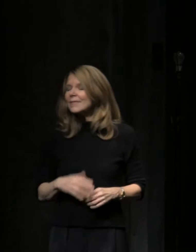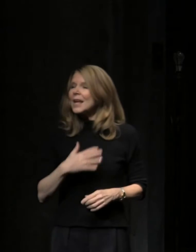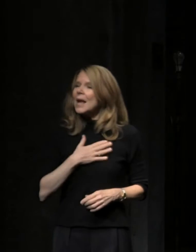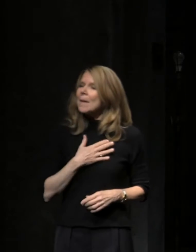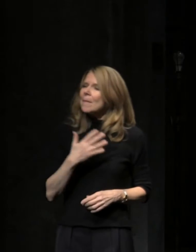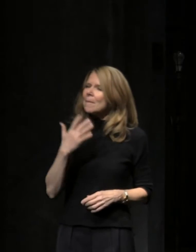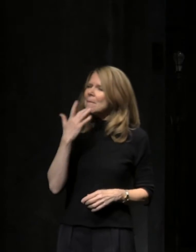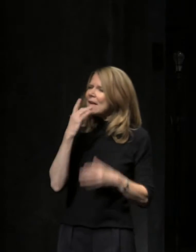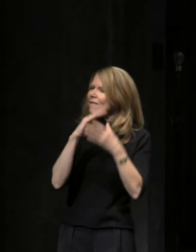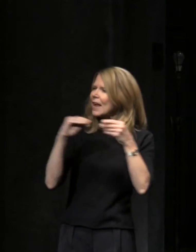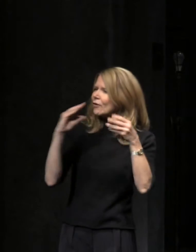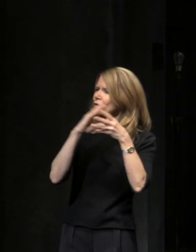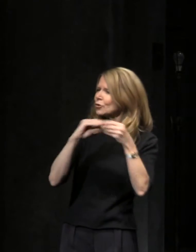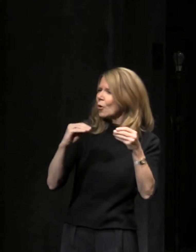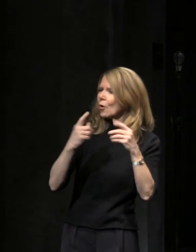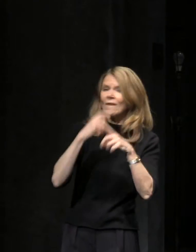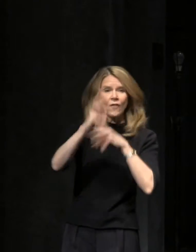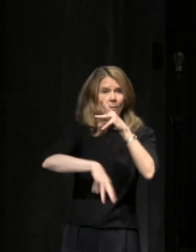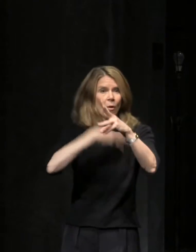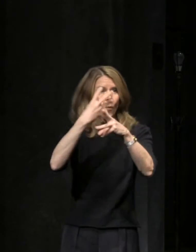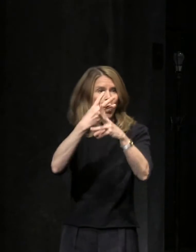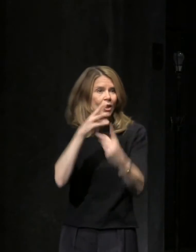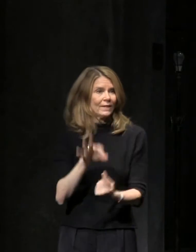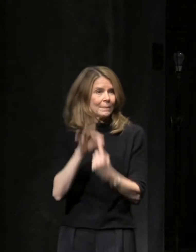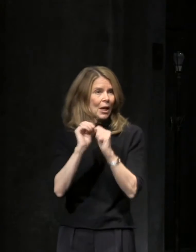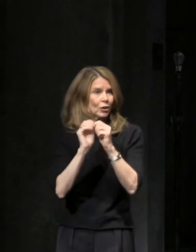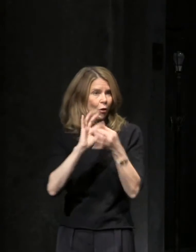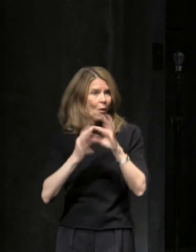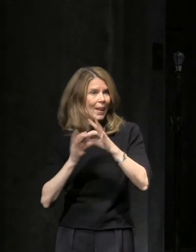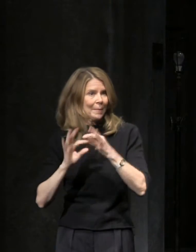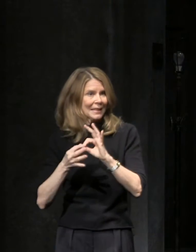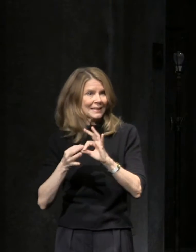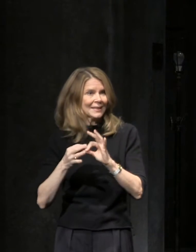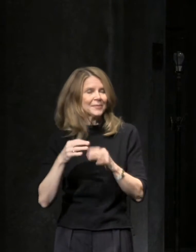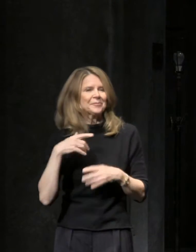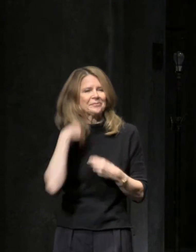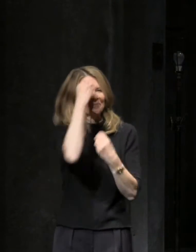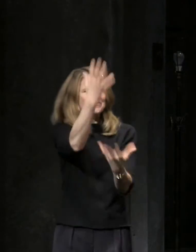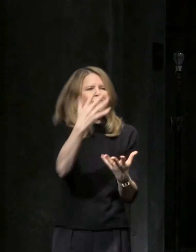Olympics came some years ago at one of our larger events, an opening ceremony not too